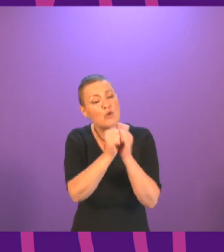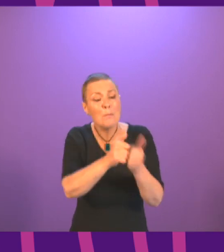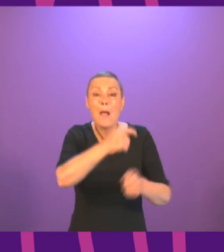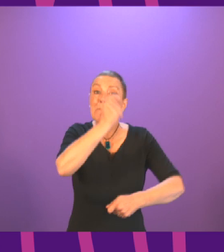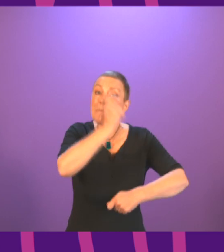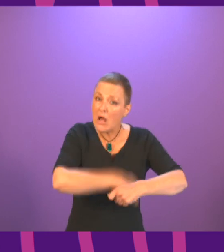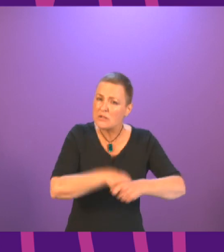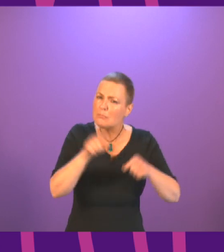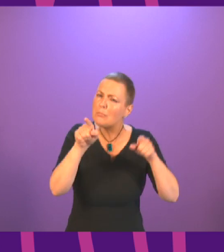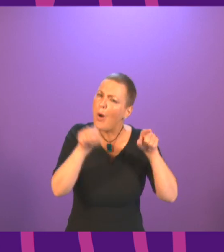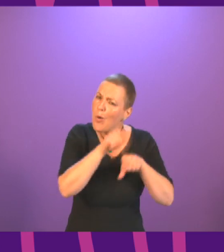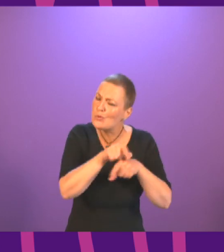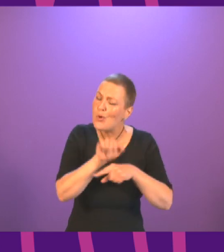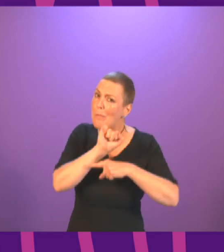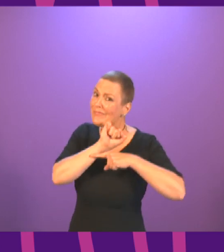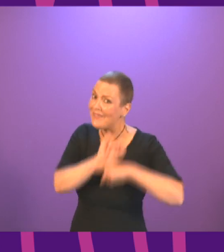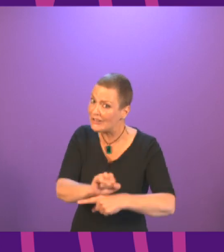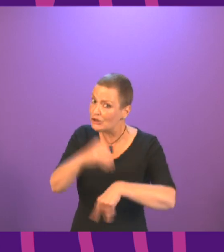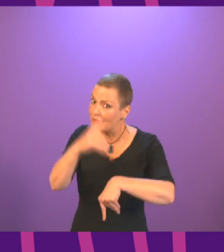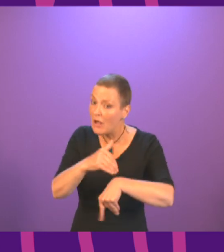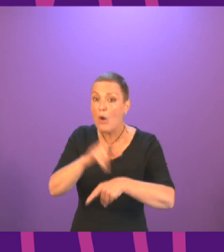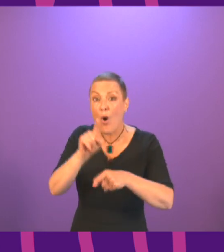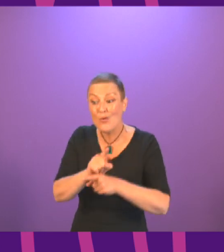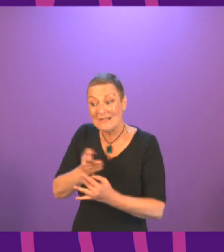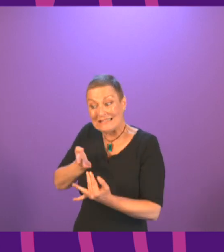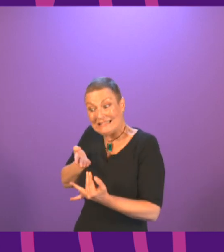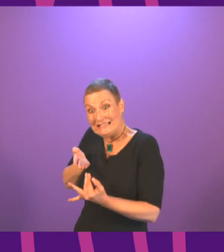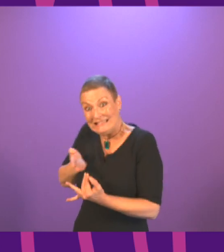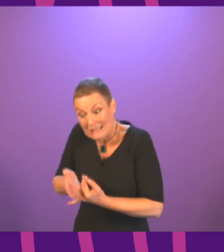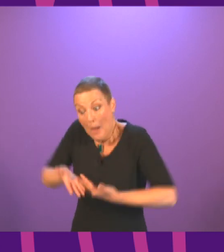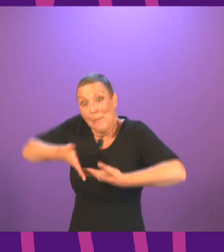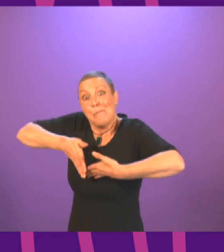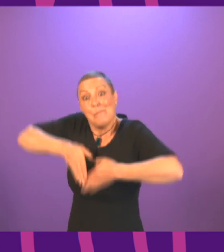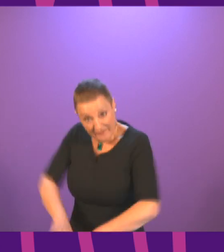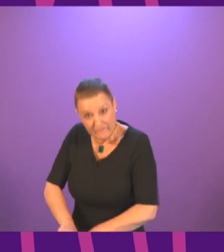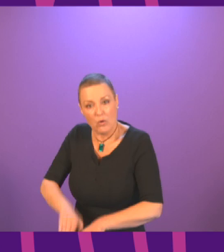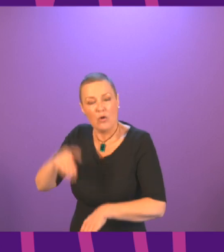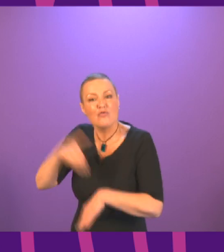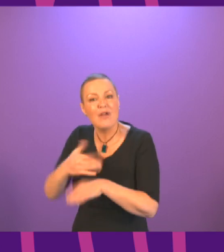but also on prevention and early intervention. Community sentences are an important part